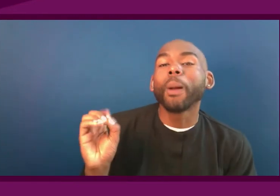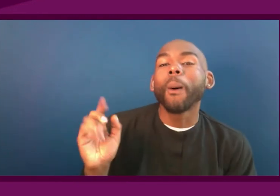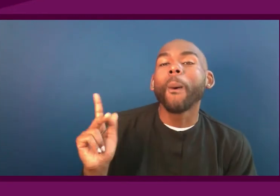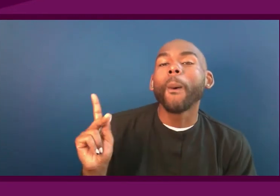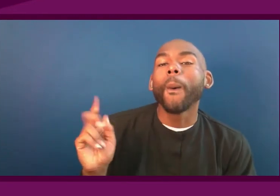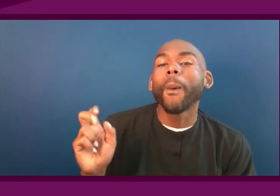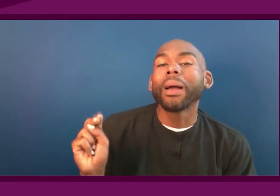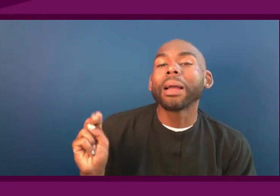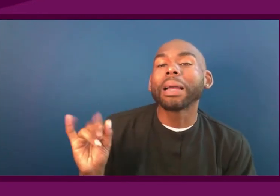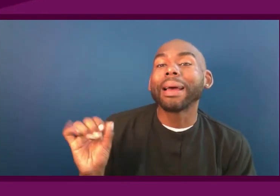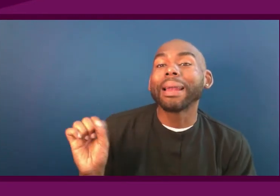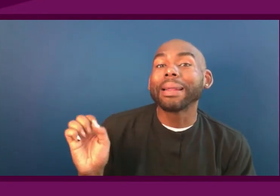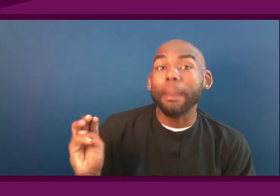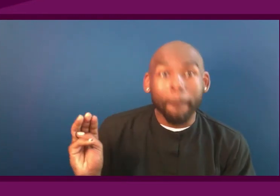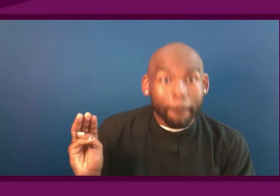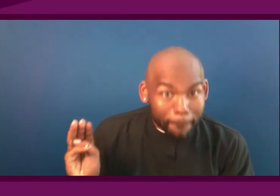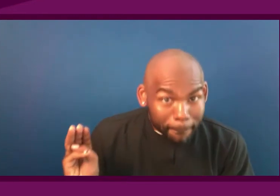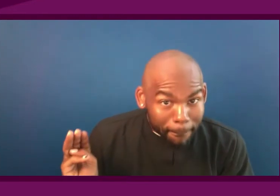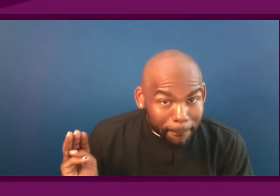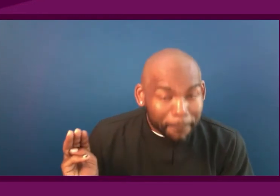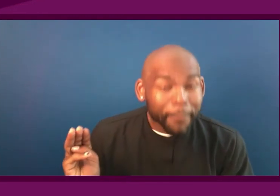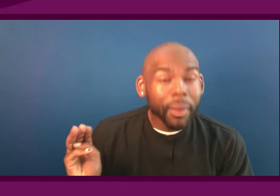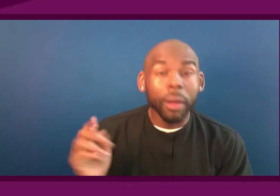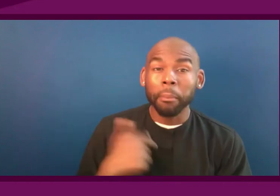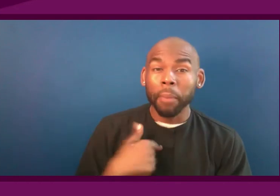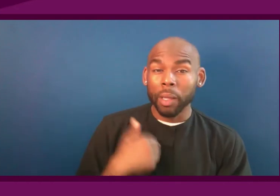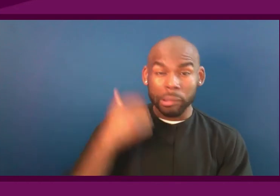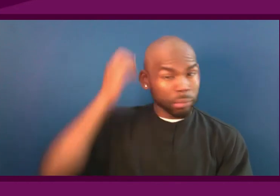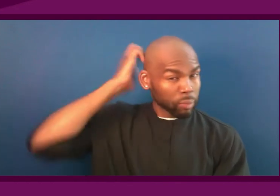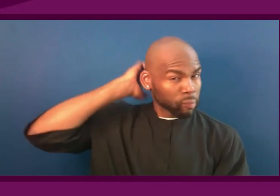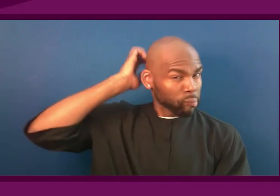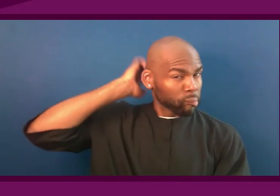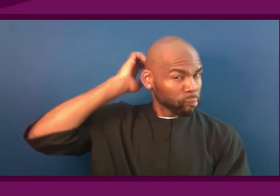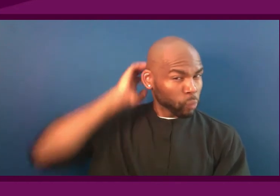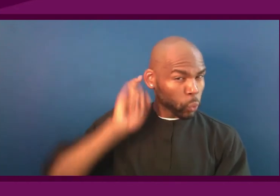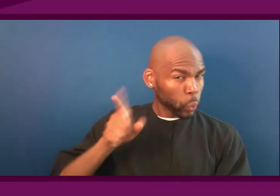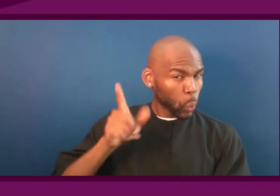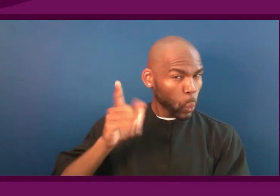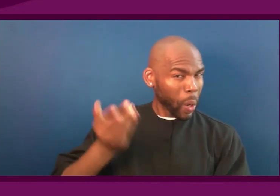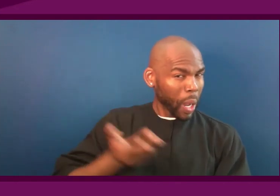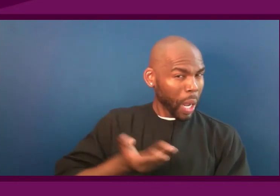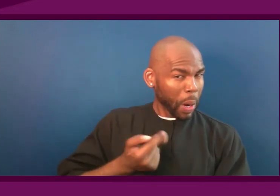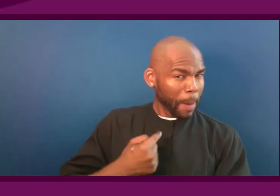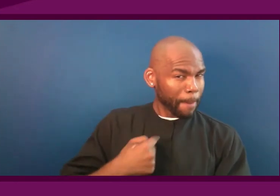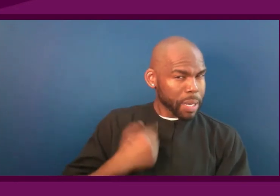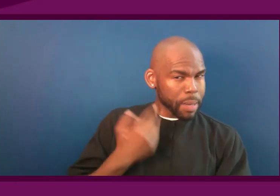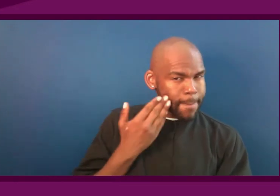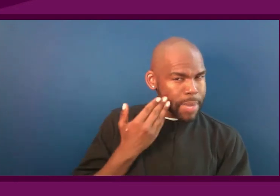corporations all over the world, understand the nuances of this, but I really, really felt that we